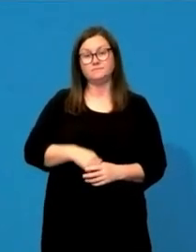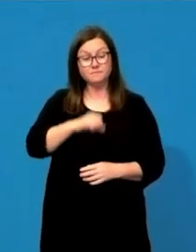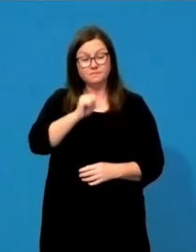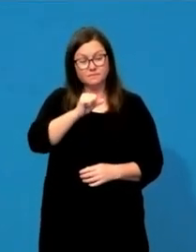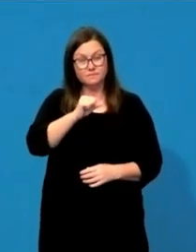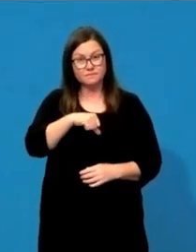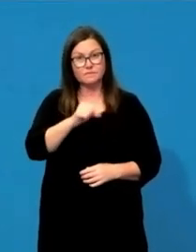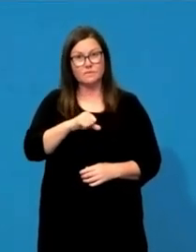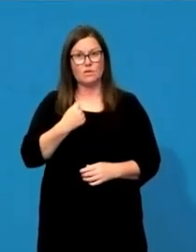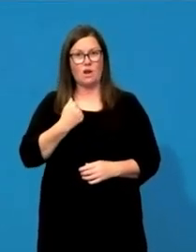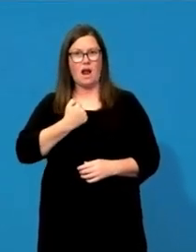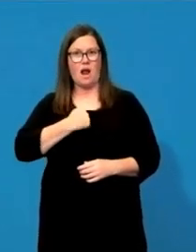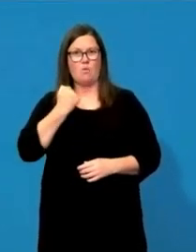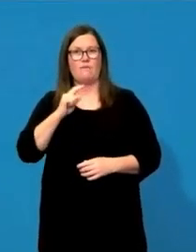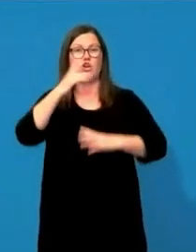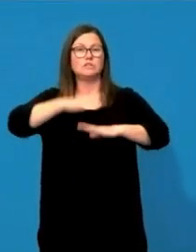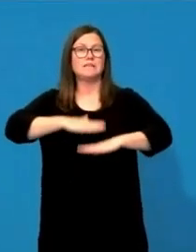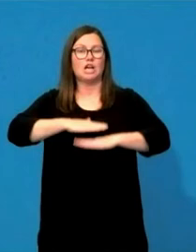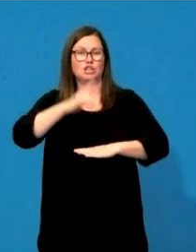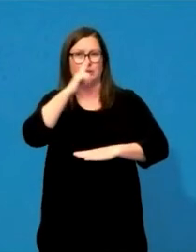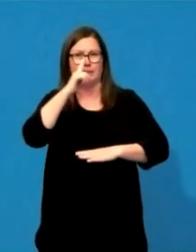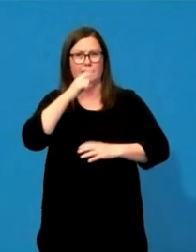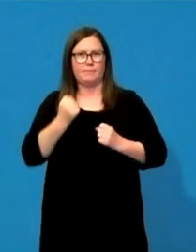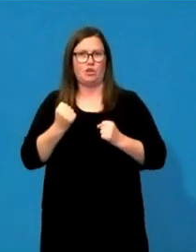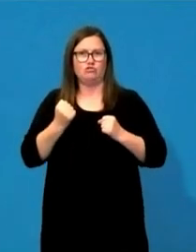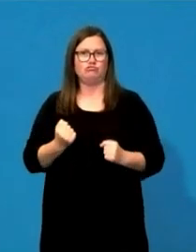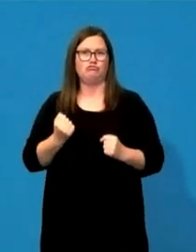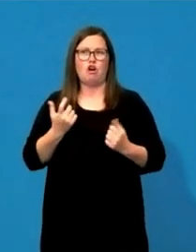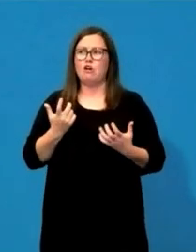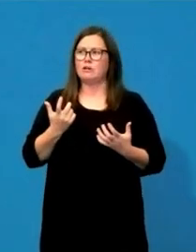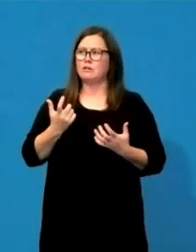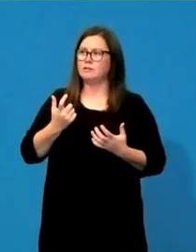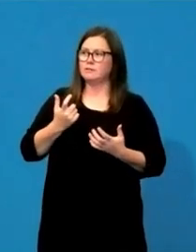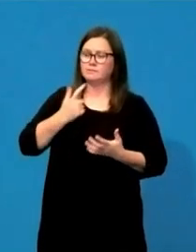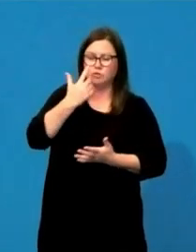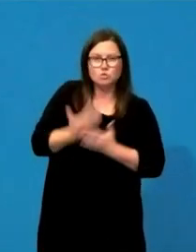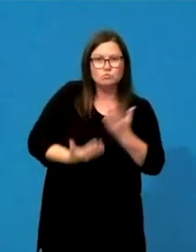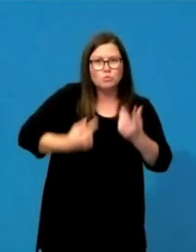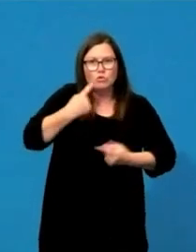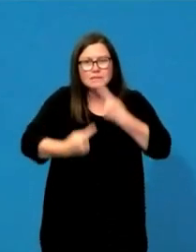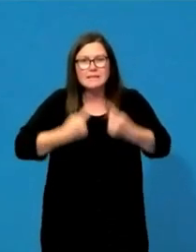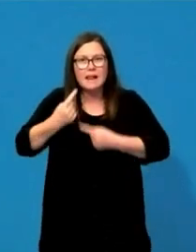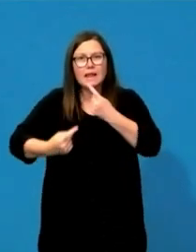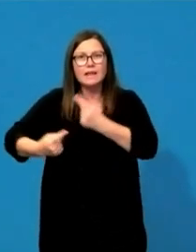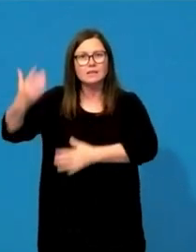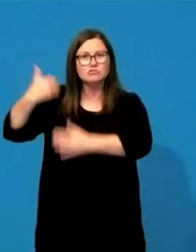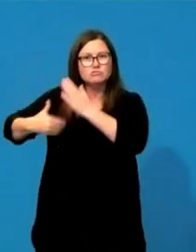tradition. So explaining - and also the concrete experiences our education system,